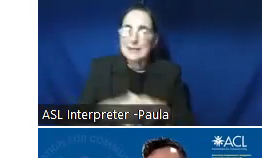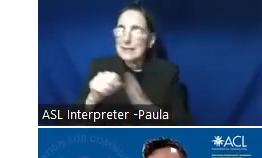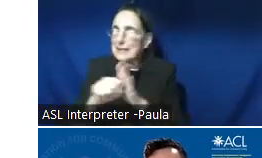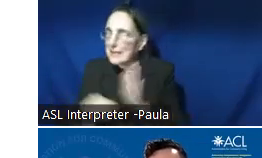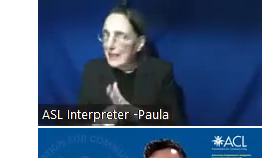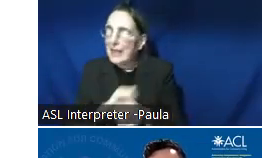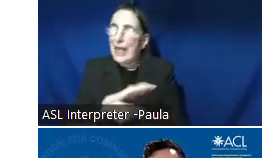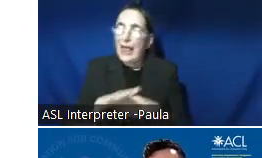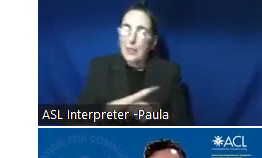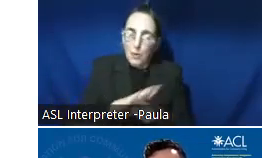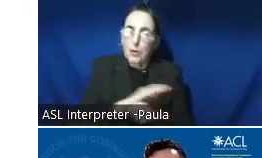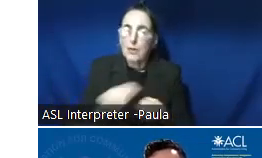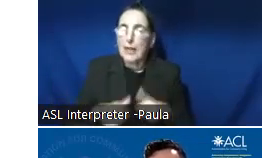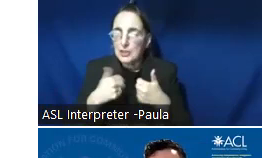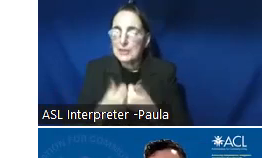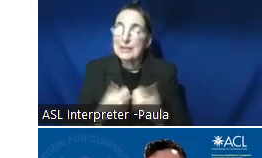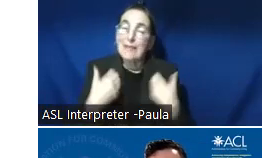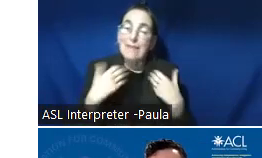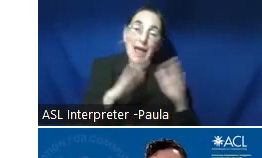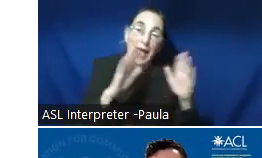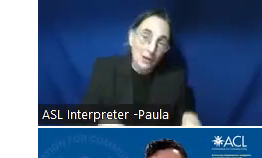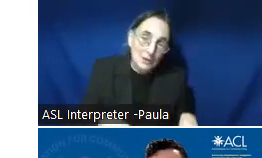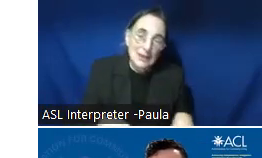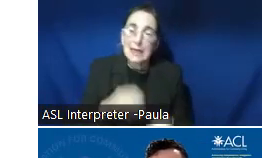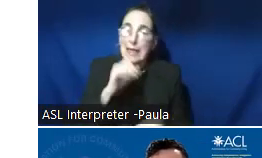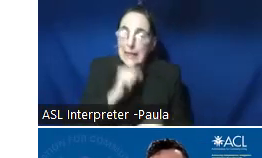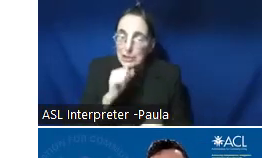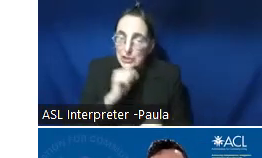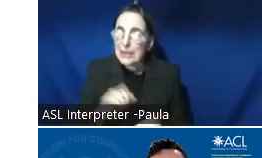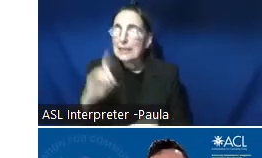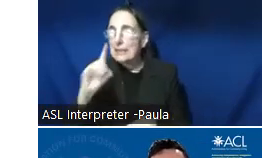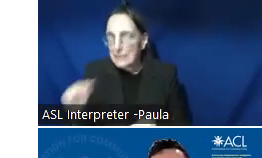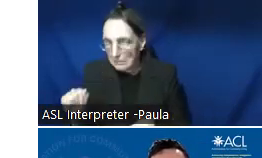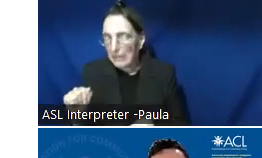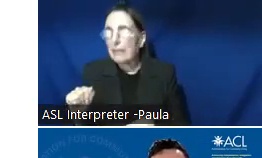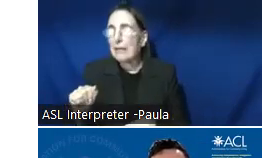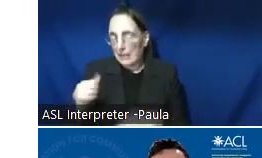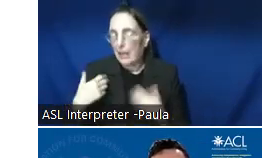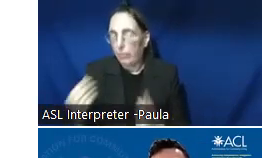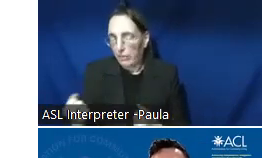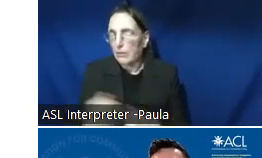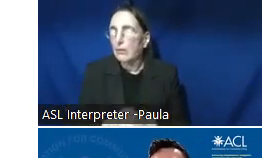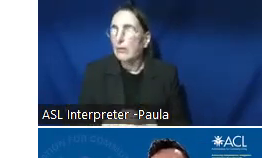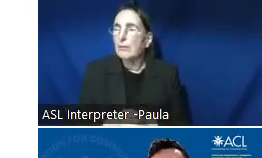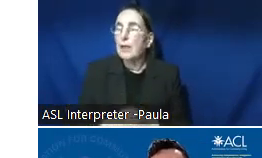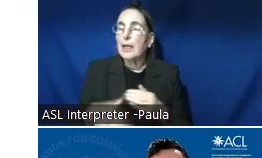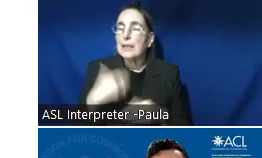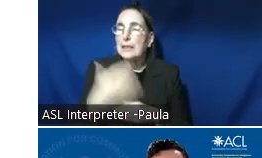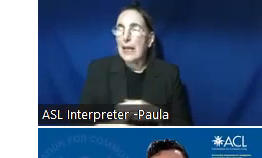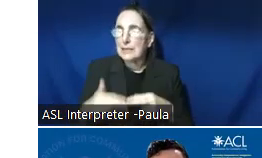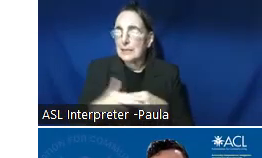aging, and health sectors. Next slide. The process is comprised of three parts